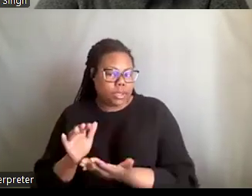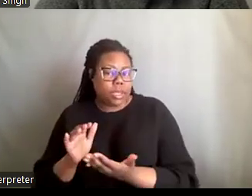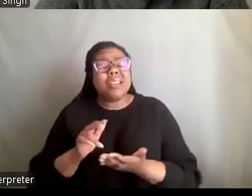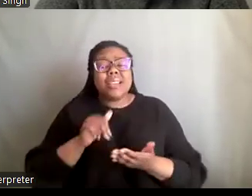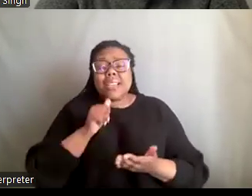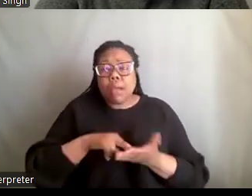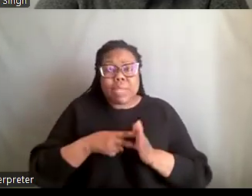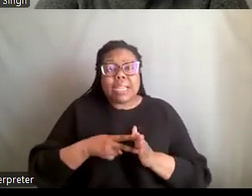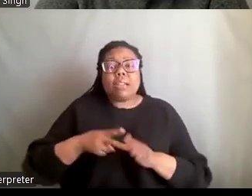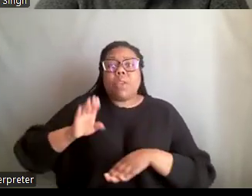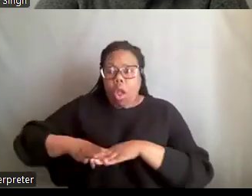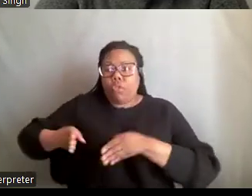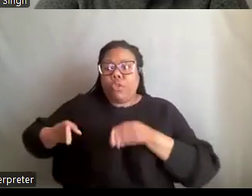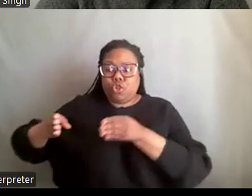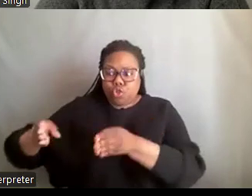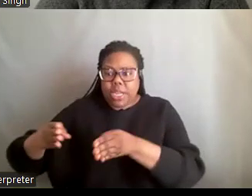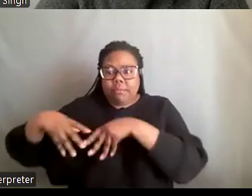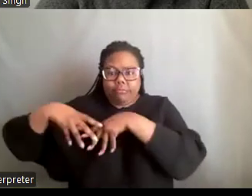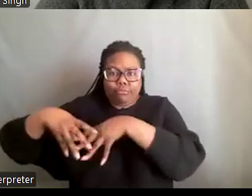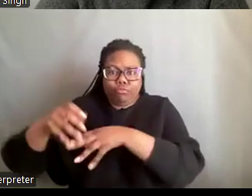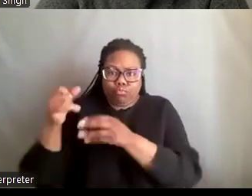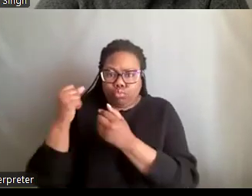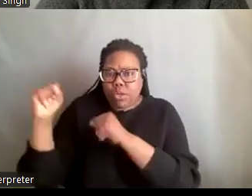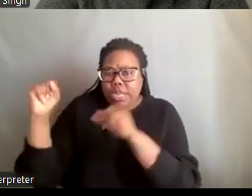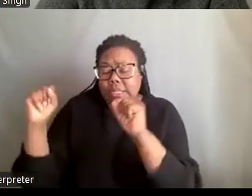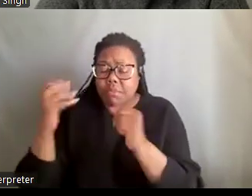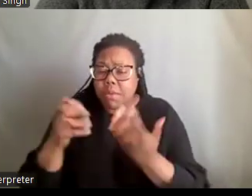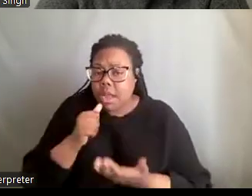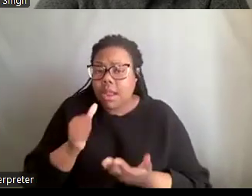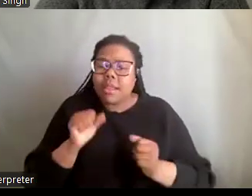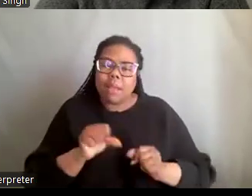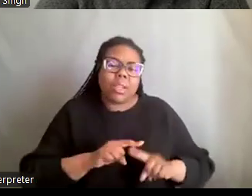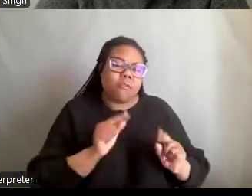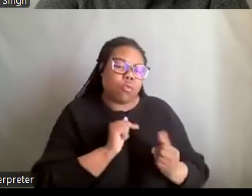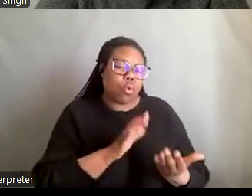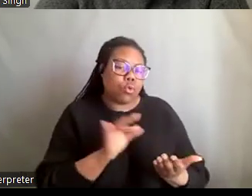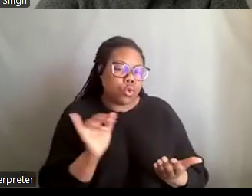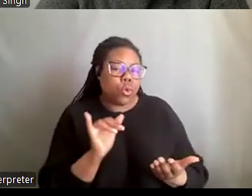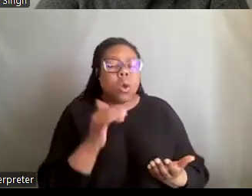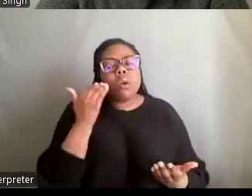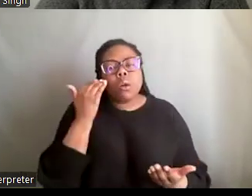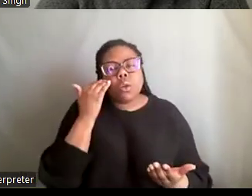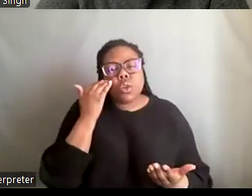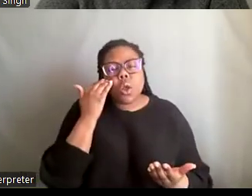mean getting out there in the street and protesting and whatnot. I think about being -- you know